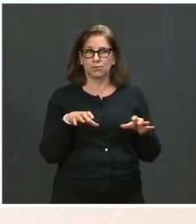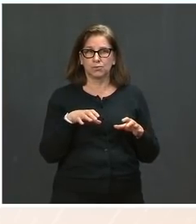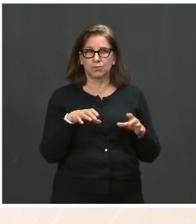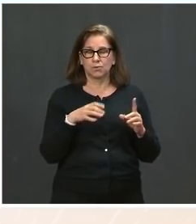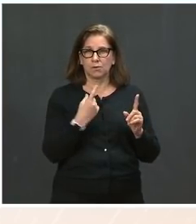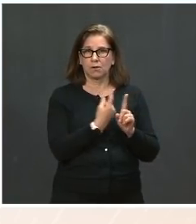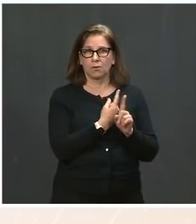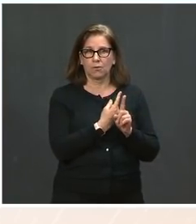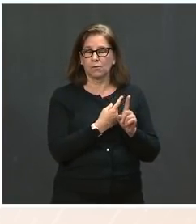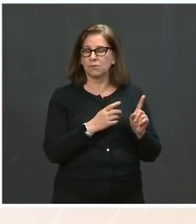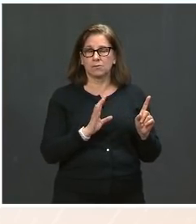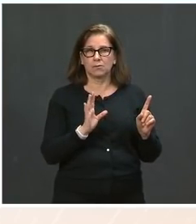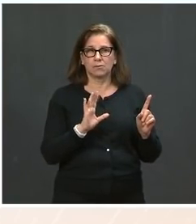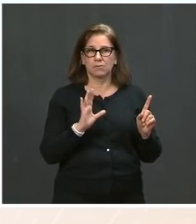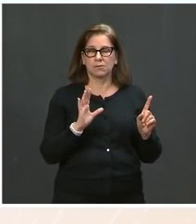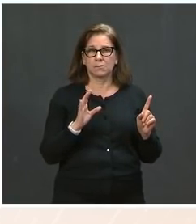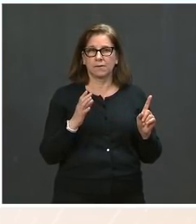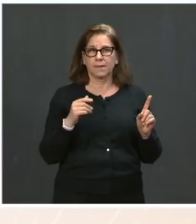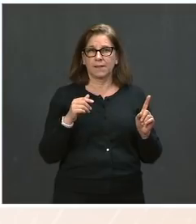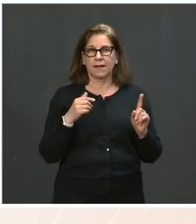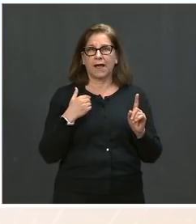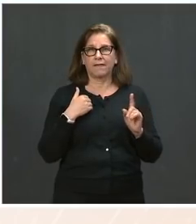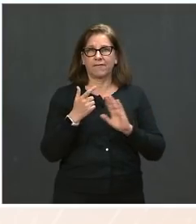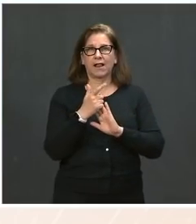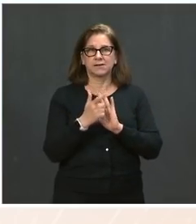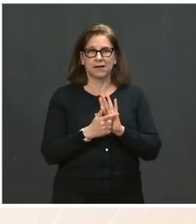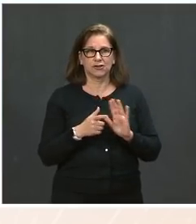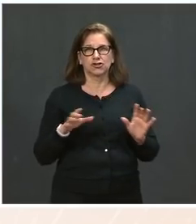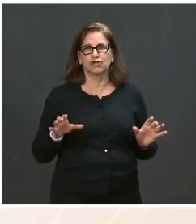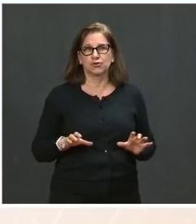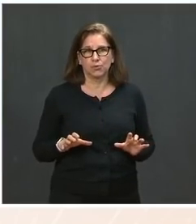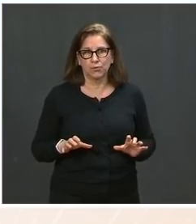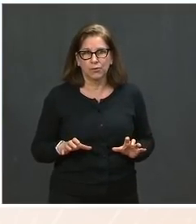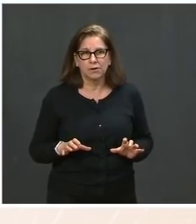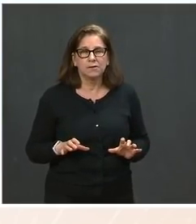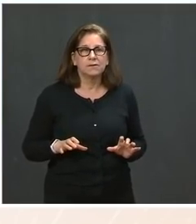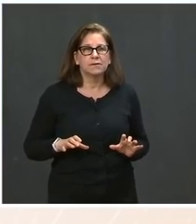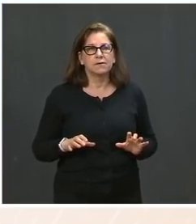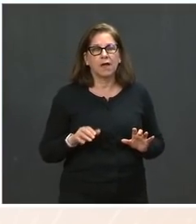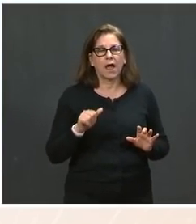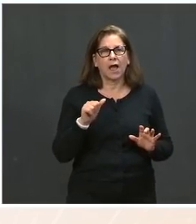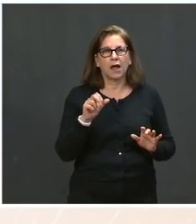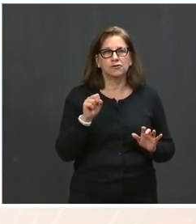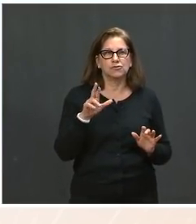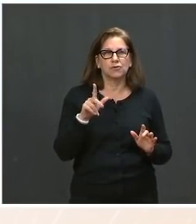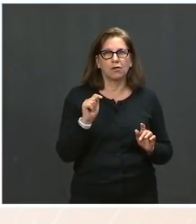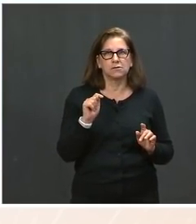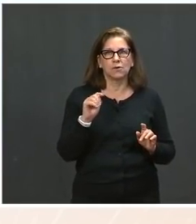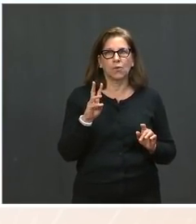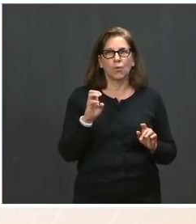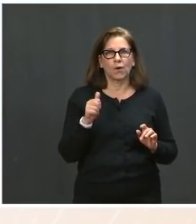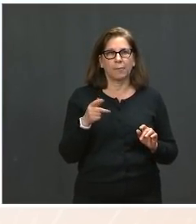Just like there's legislation on banning assault weapons that the President supports, there's legislation on increasing,